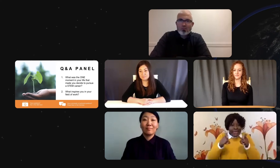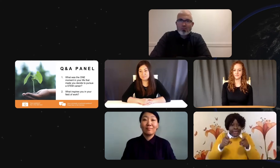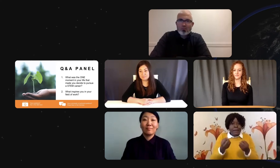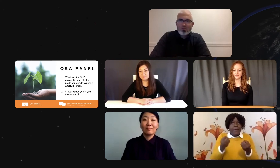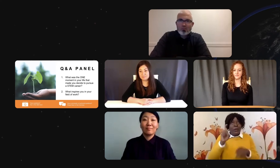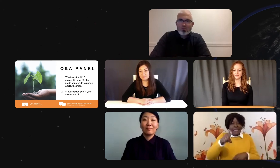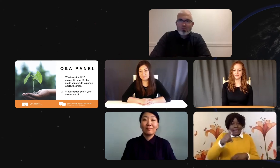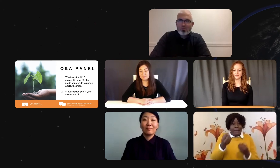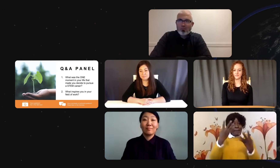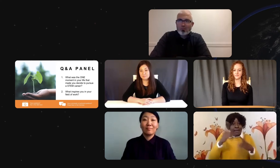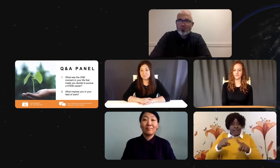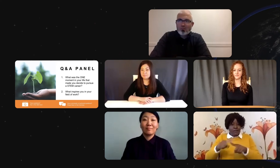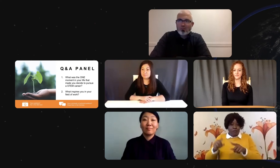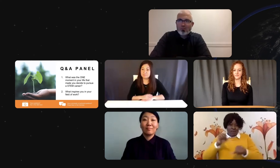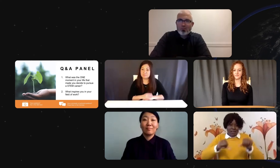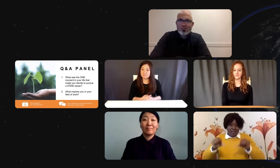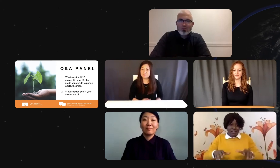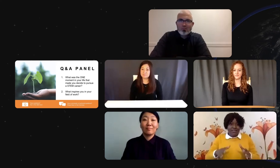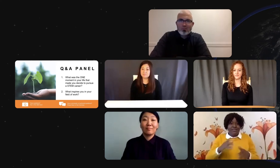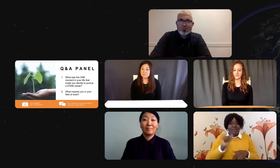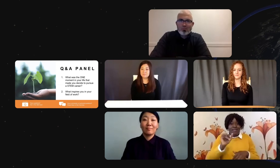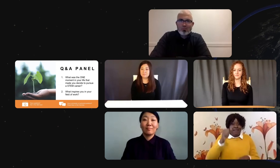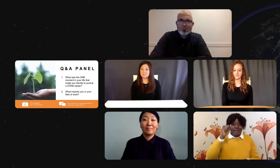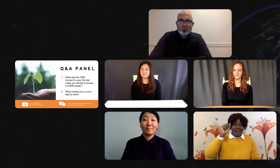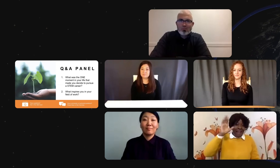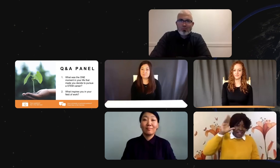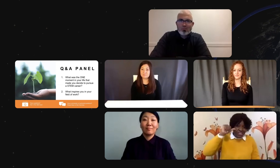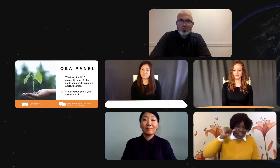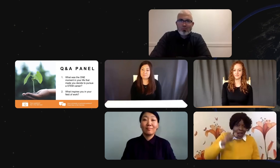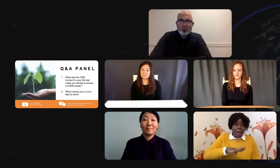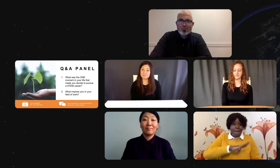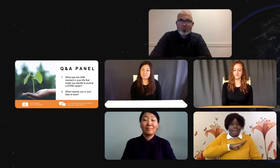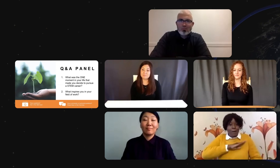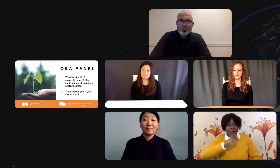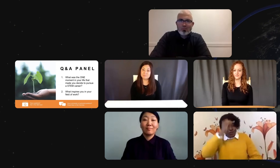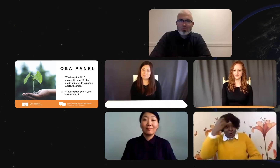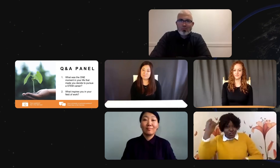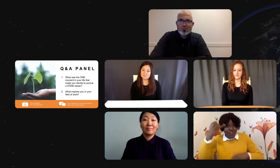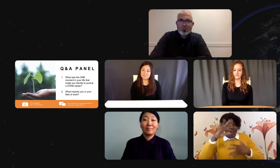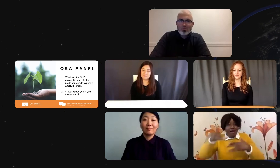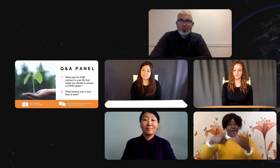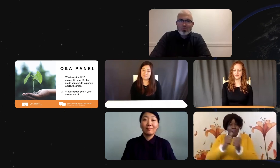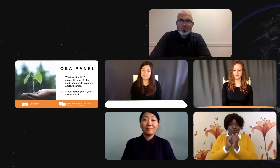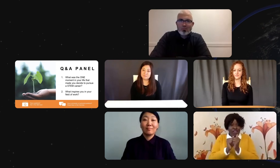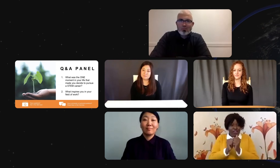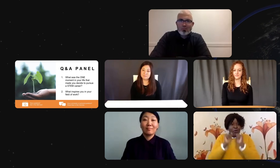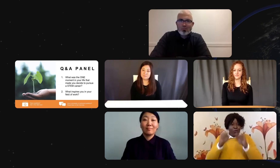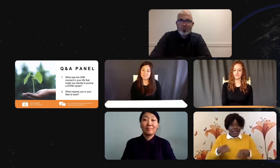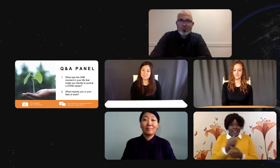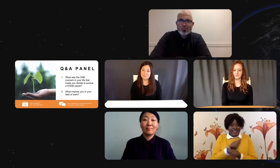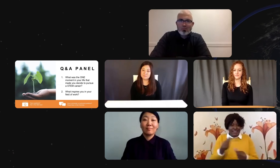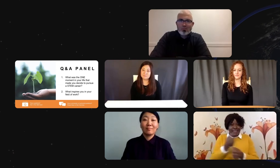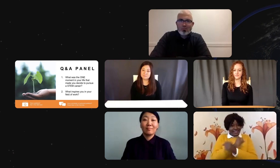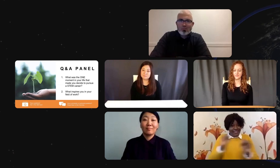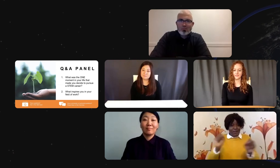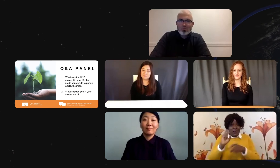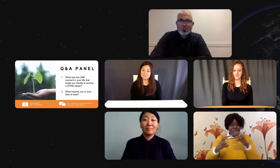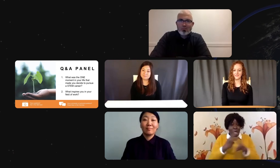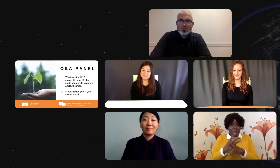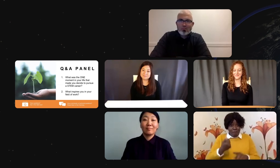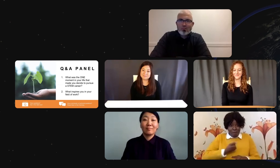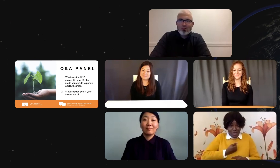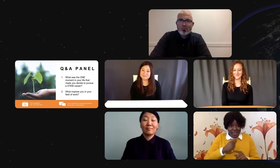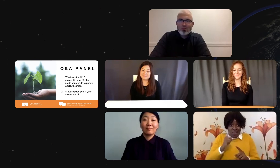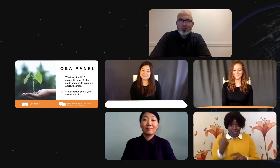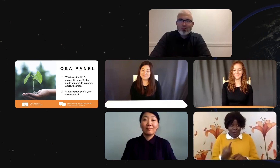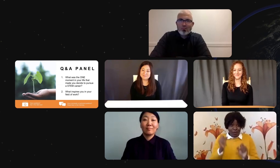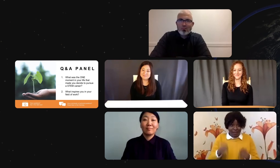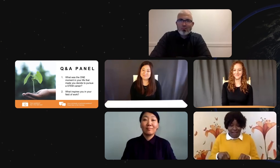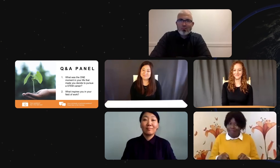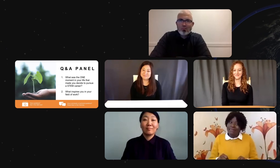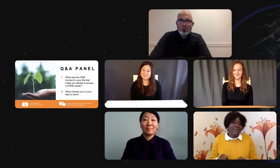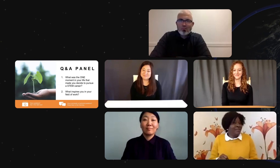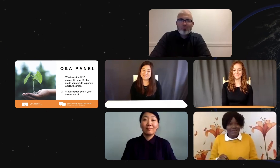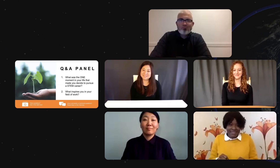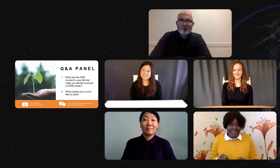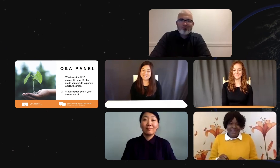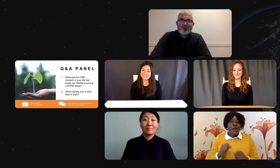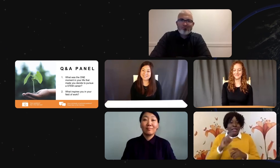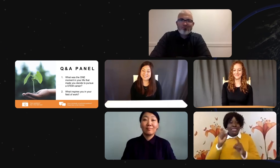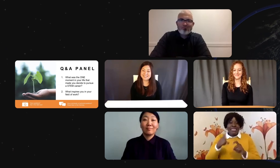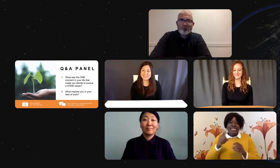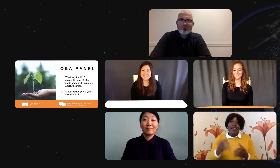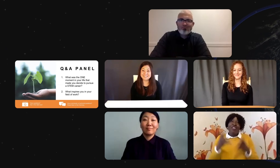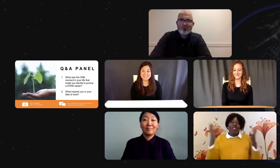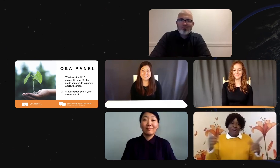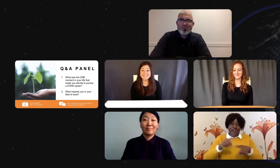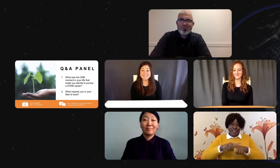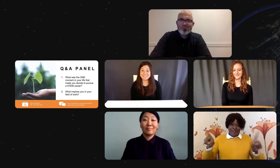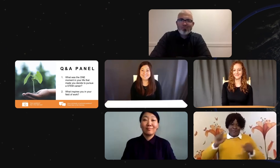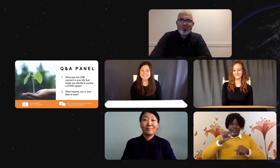It's why so many different scientists are in different fields.